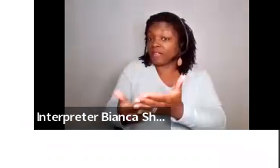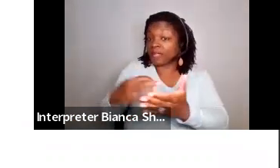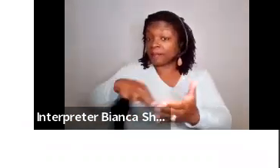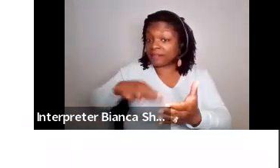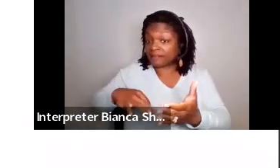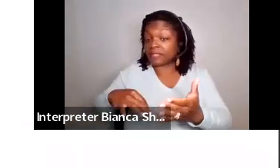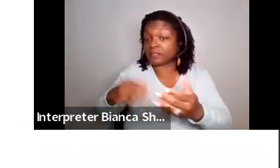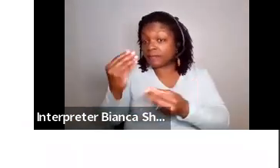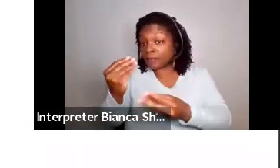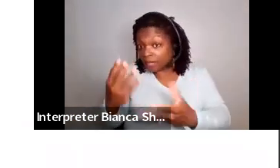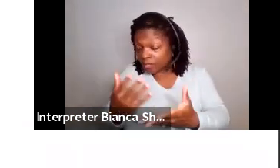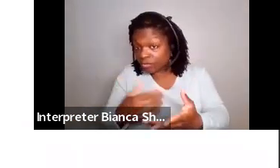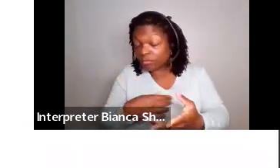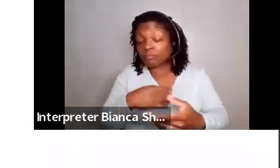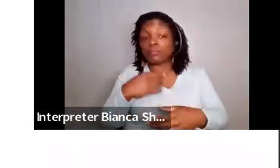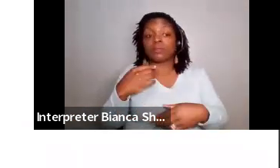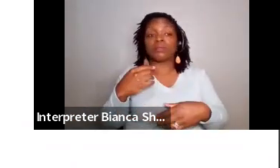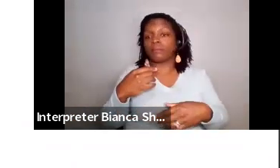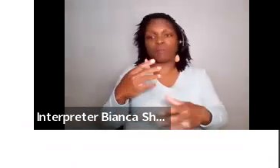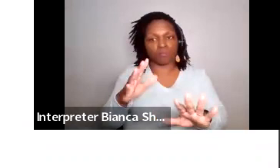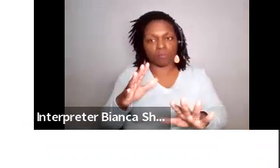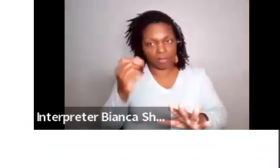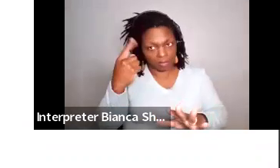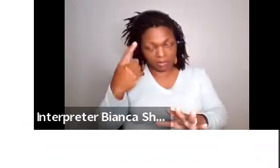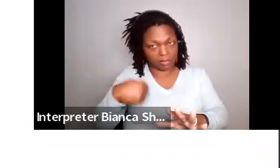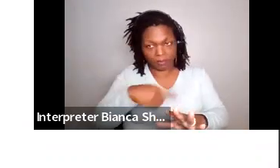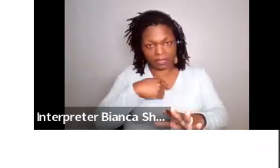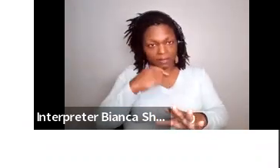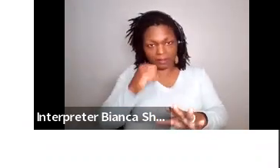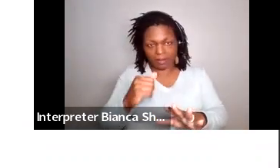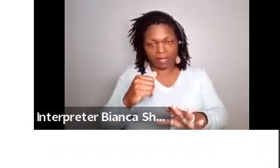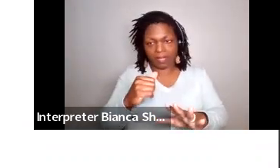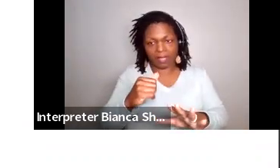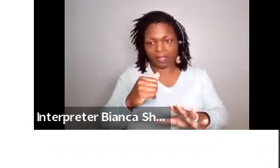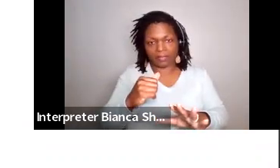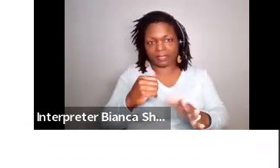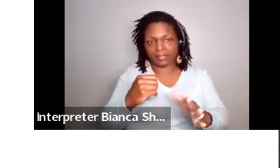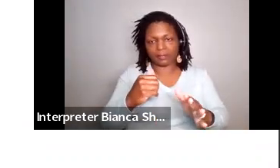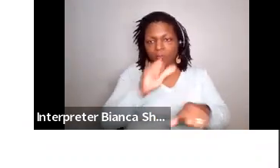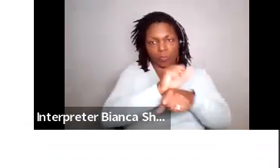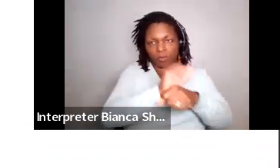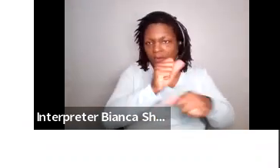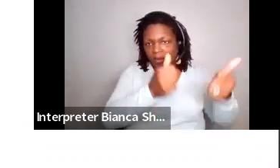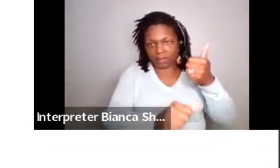Information. as we are not directly ined by the Social Security administration.